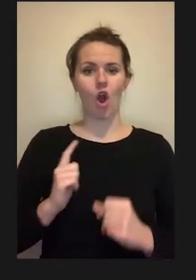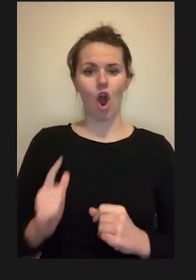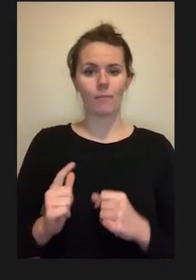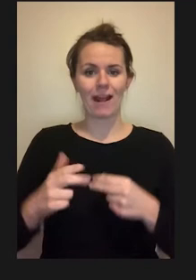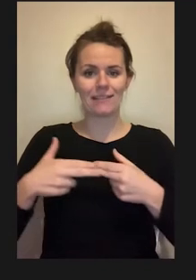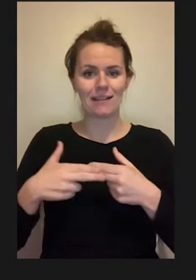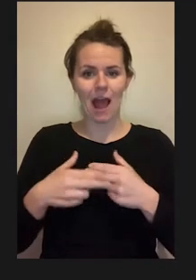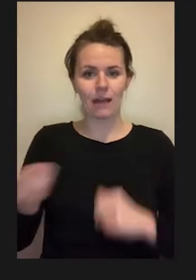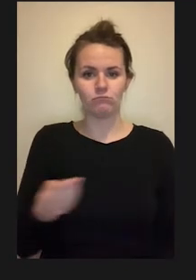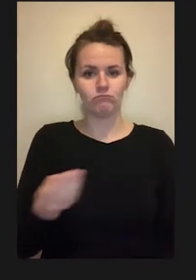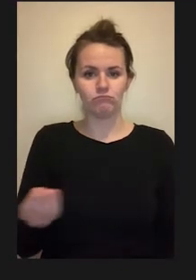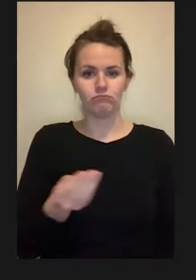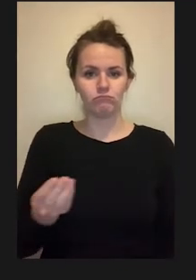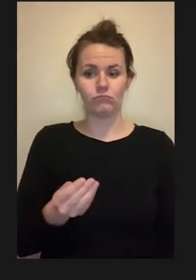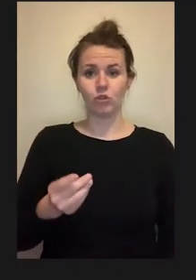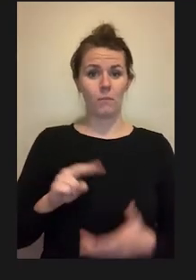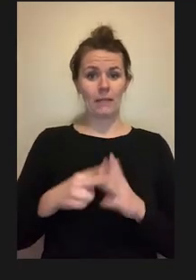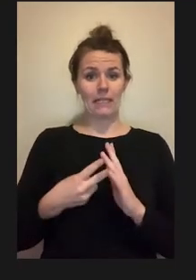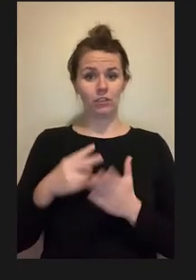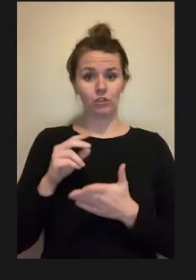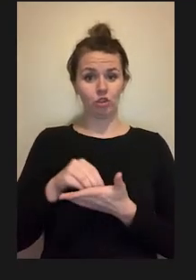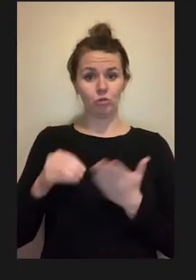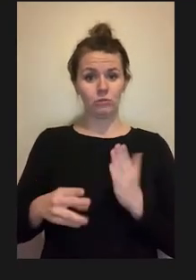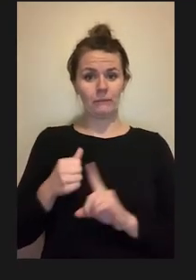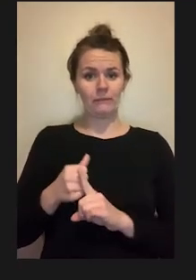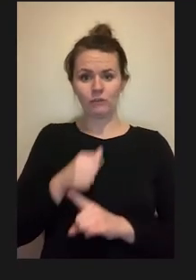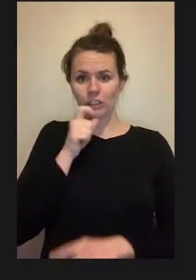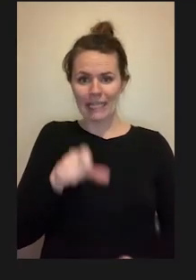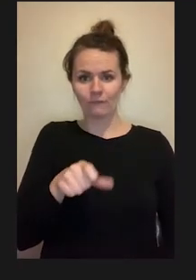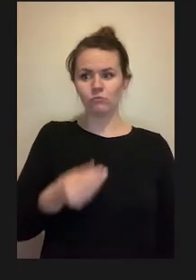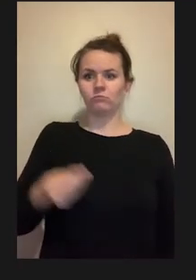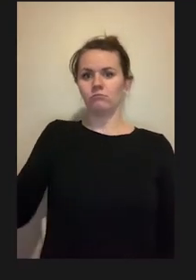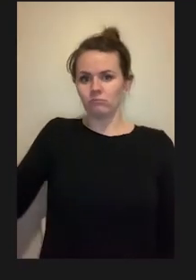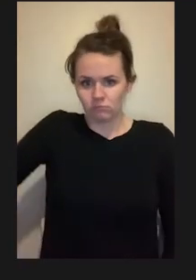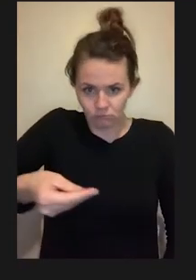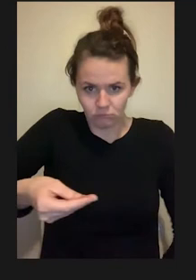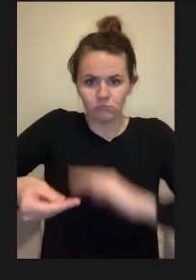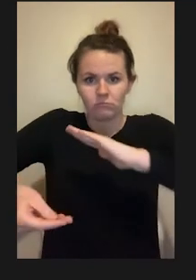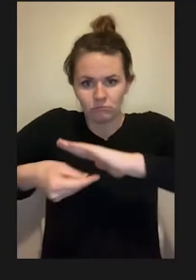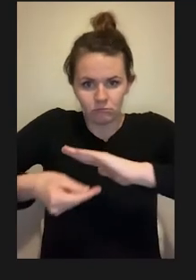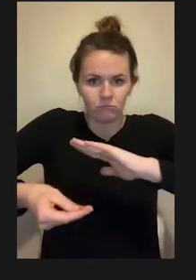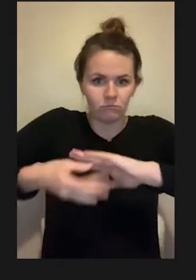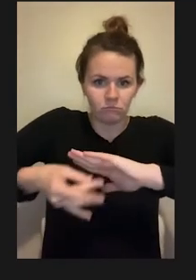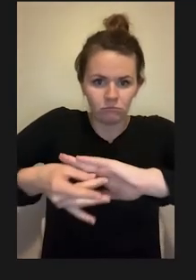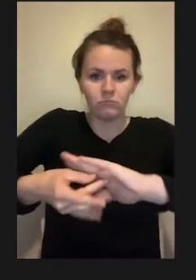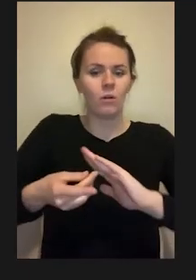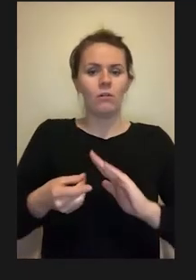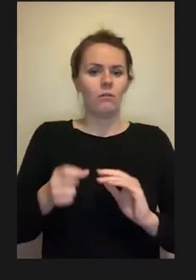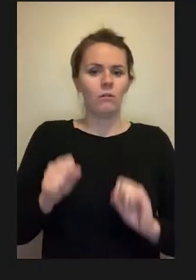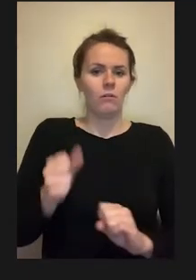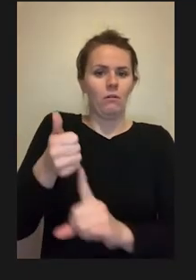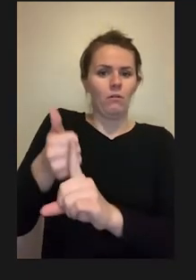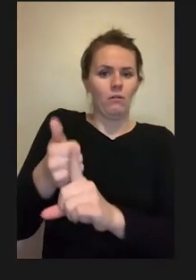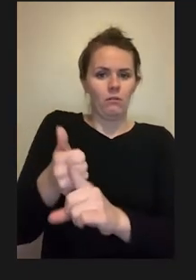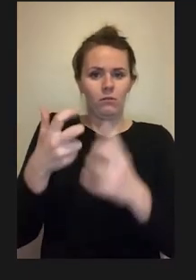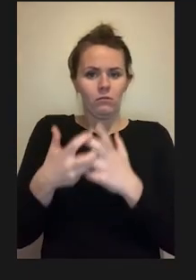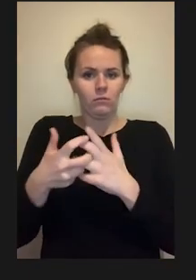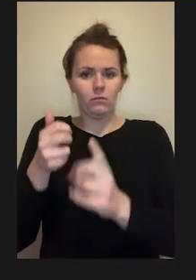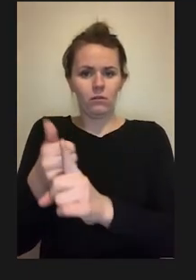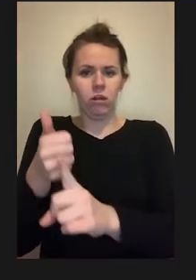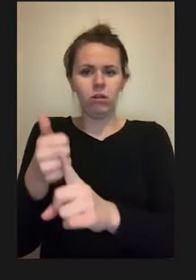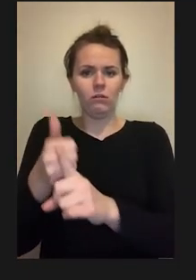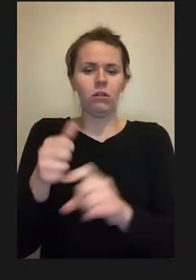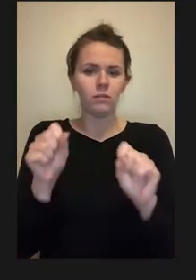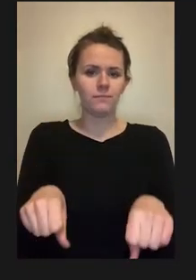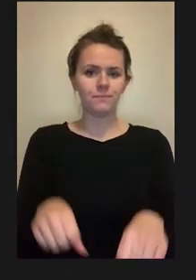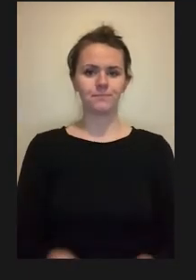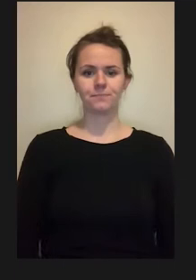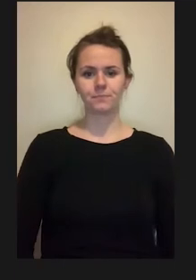so they didn't have to put the glass slides on the stage. It could be done through this robotic